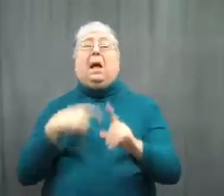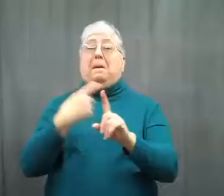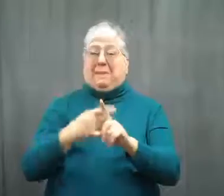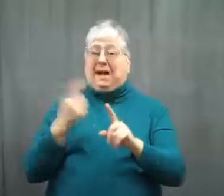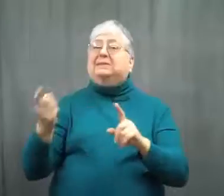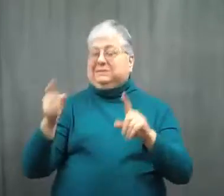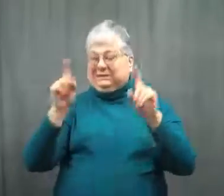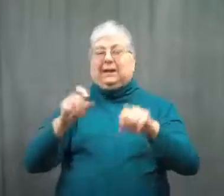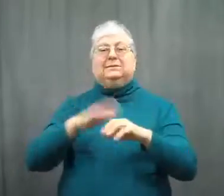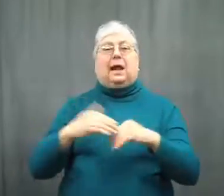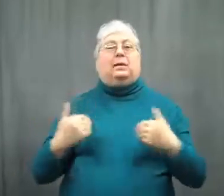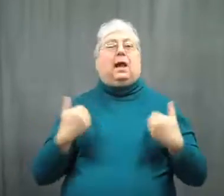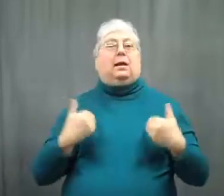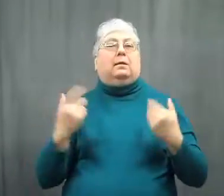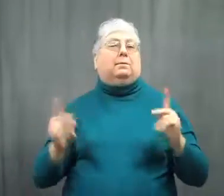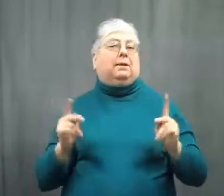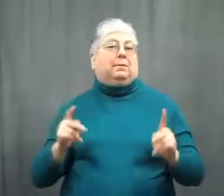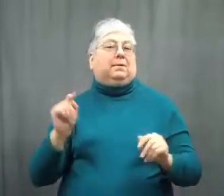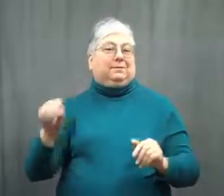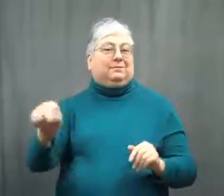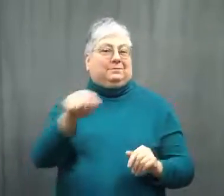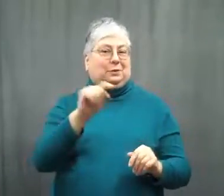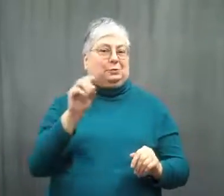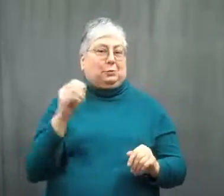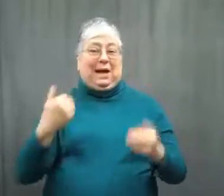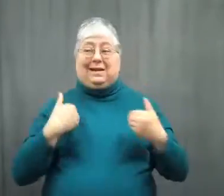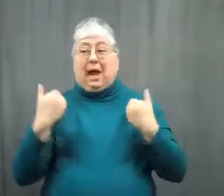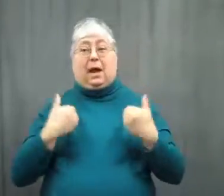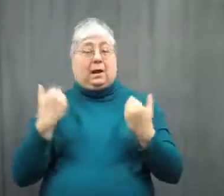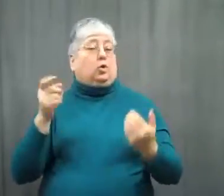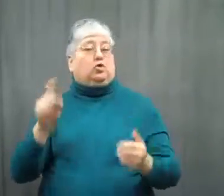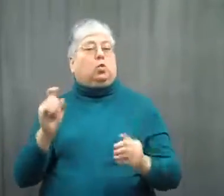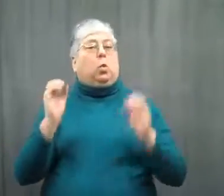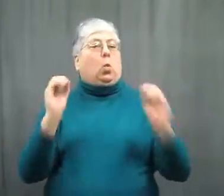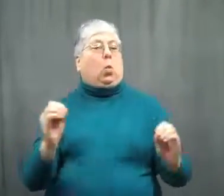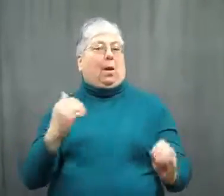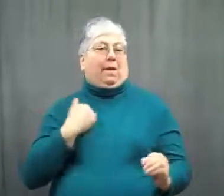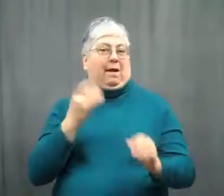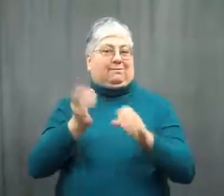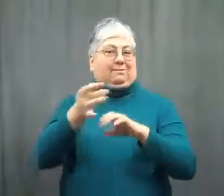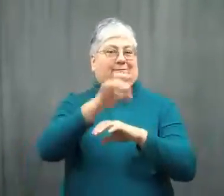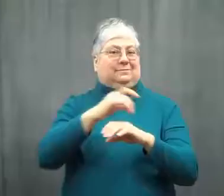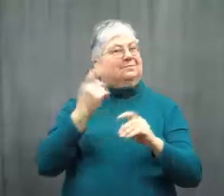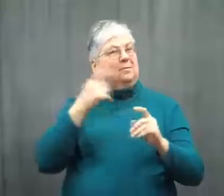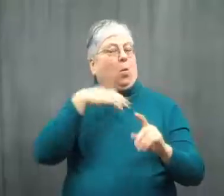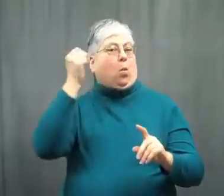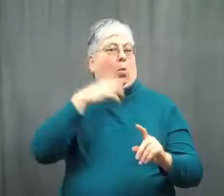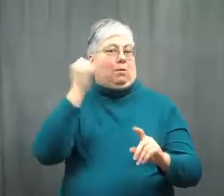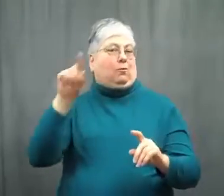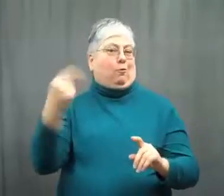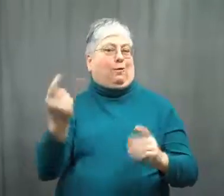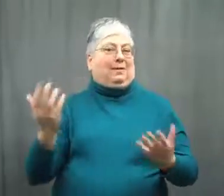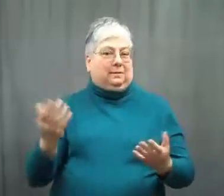They also ran scans on younger people. Younger people should not have any plaques, only older people develop them.